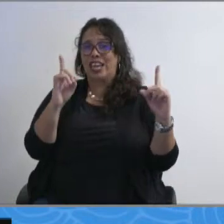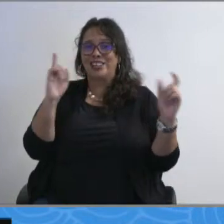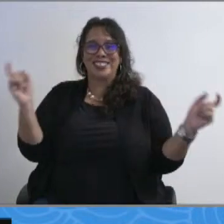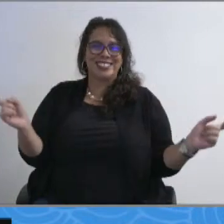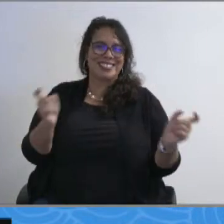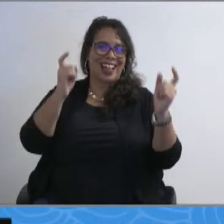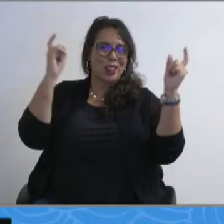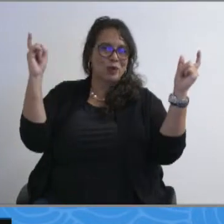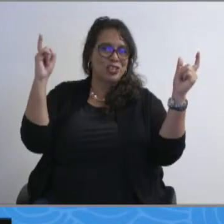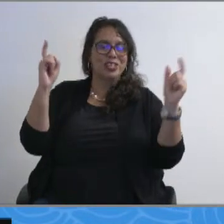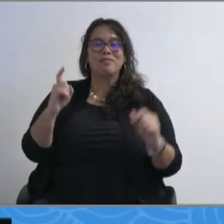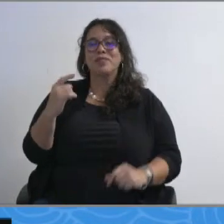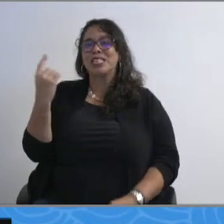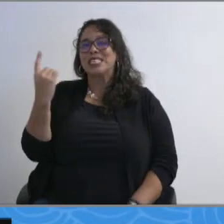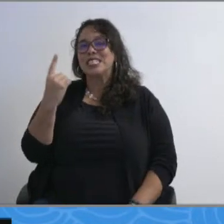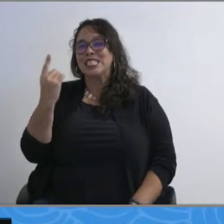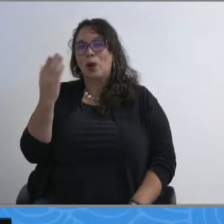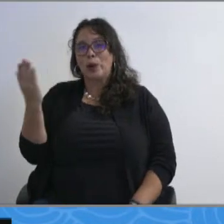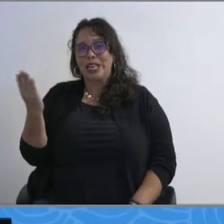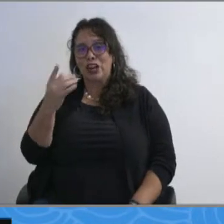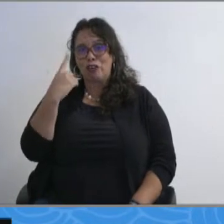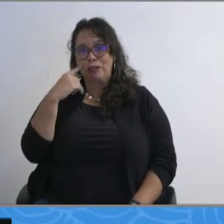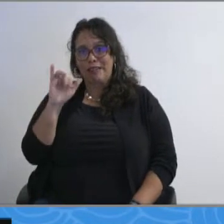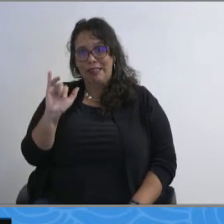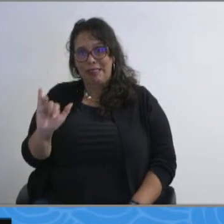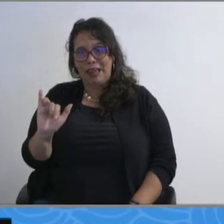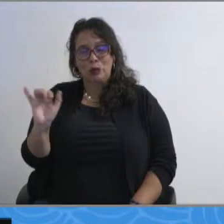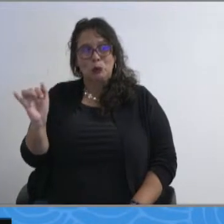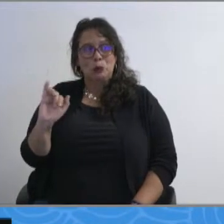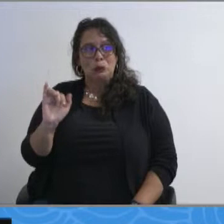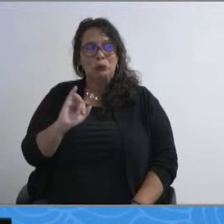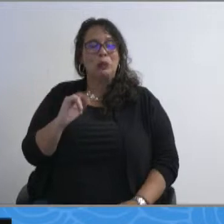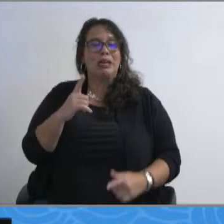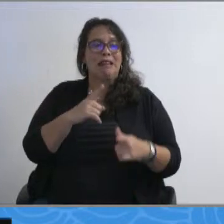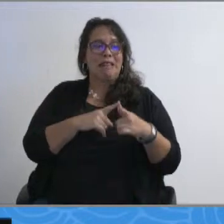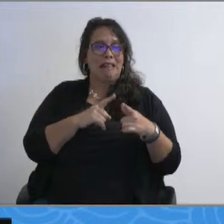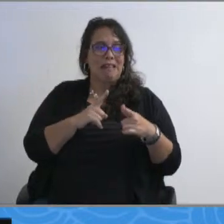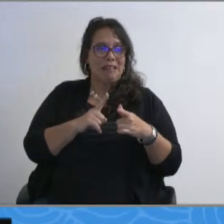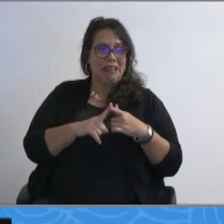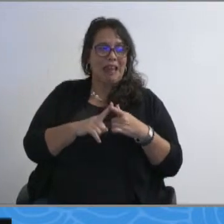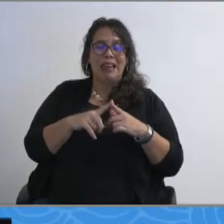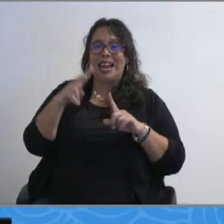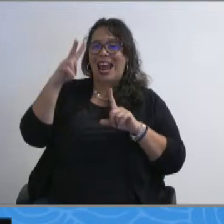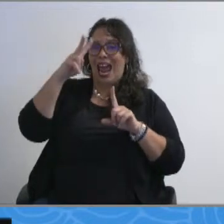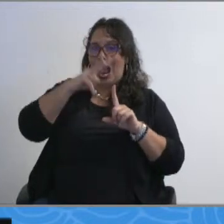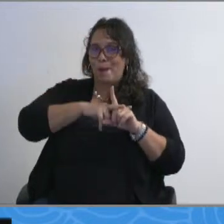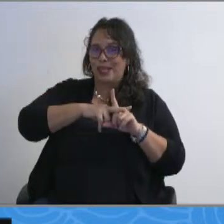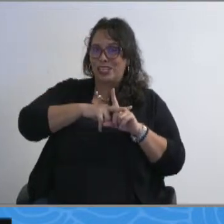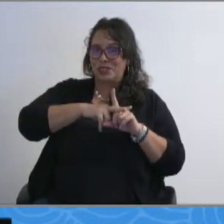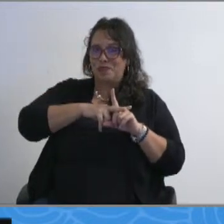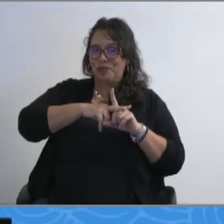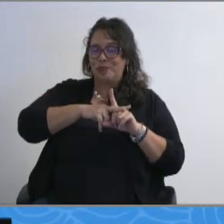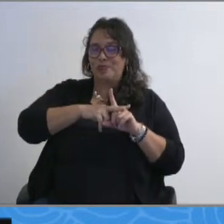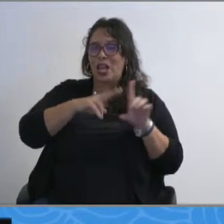And there will be some links here for you on that as well. And then the application. The application opens on February 7th